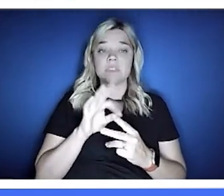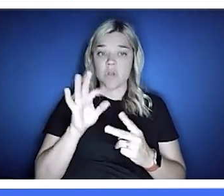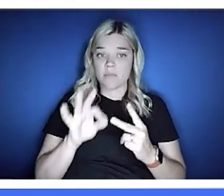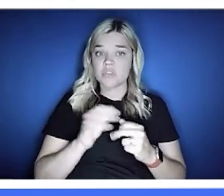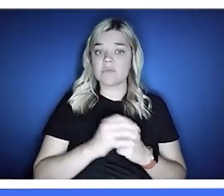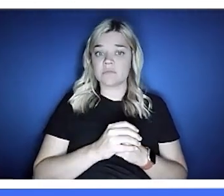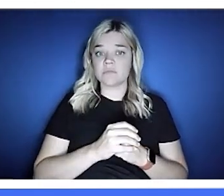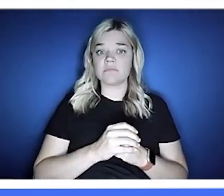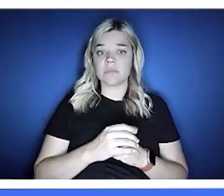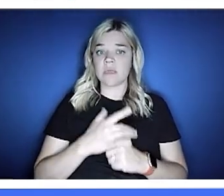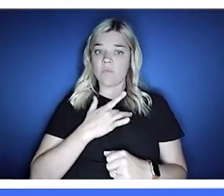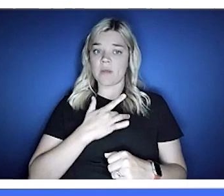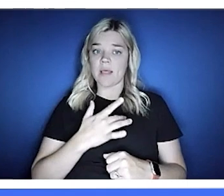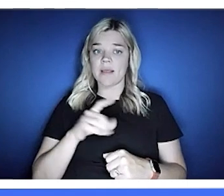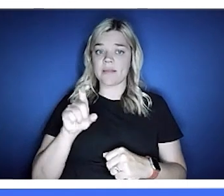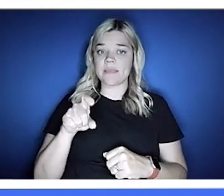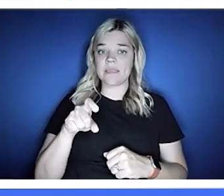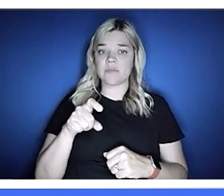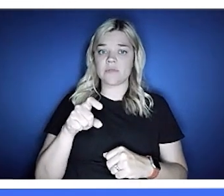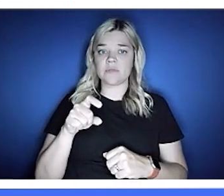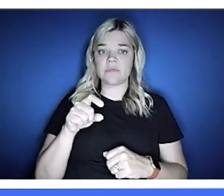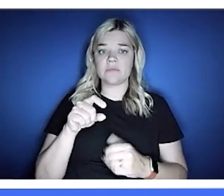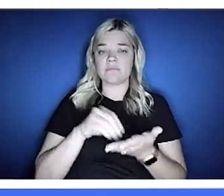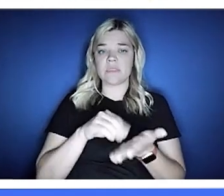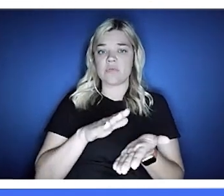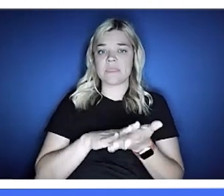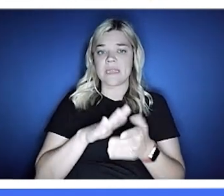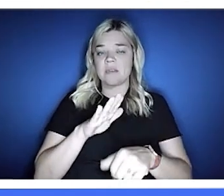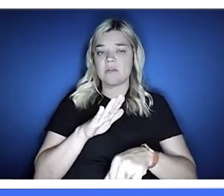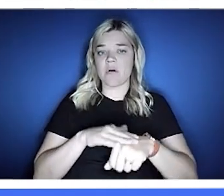need to be denotated on a IEP.